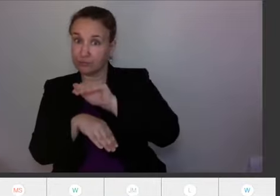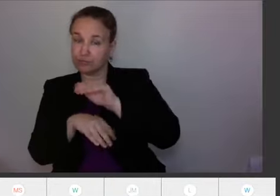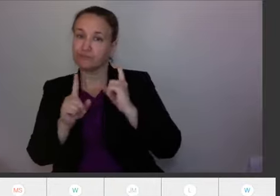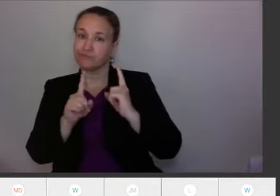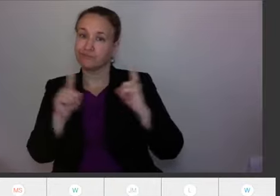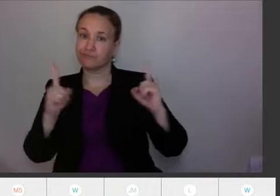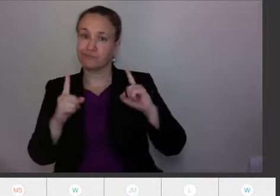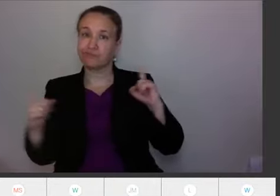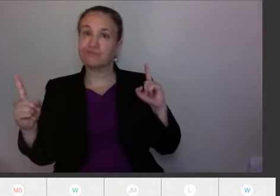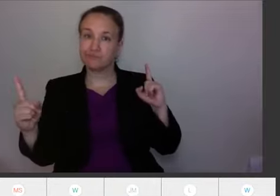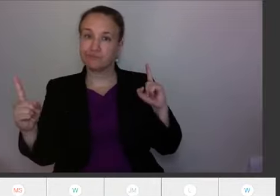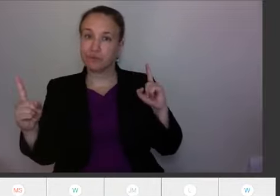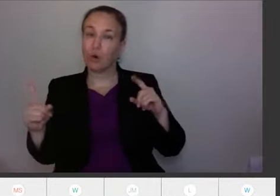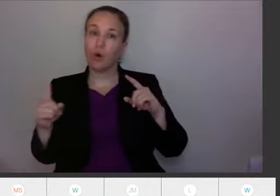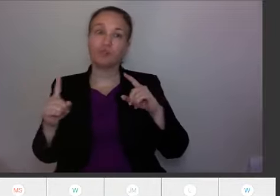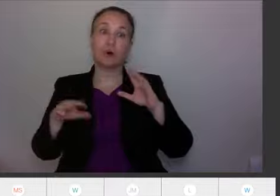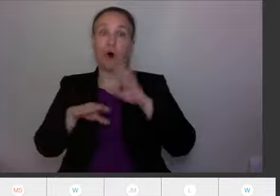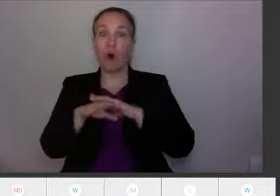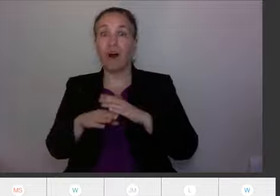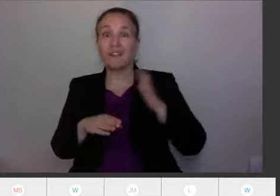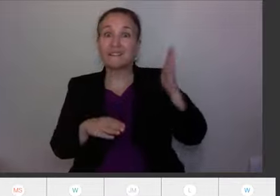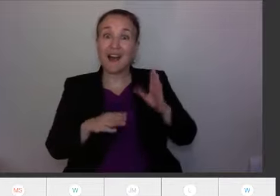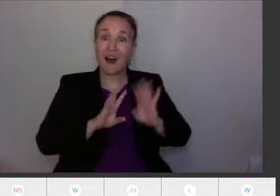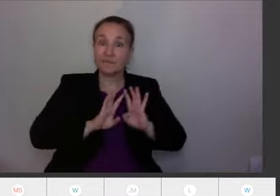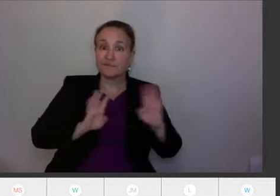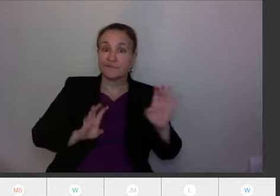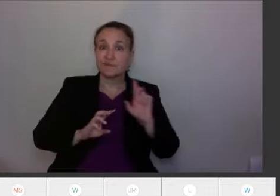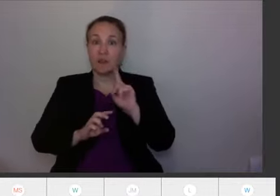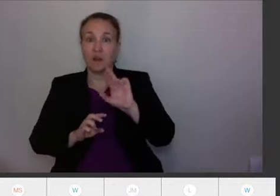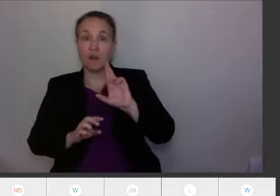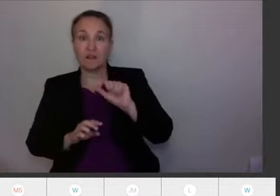on the sidelines or in dugouts with masks on